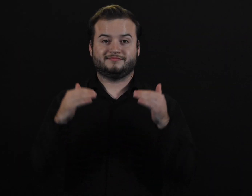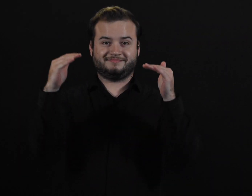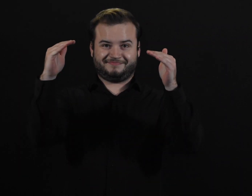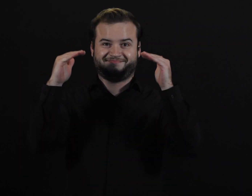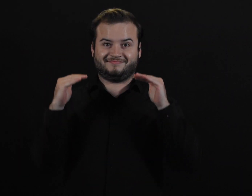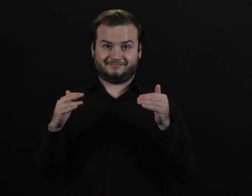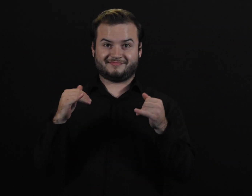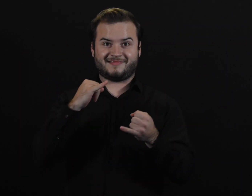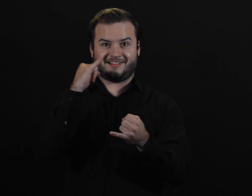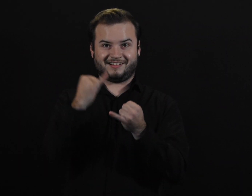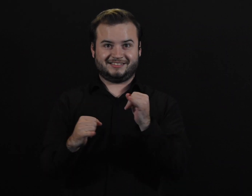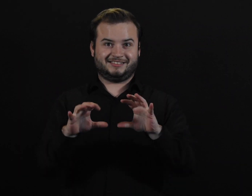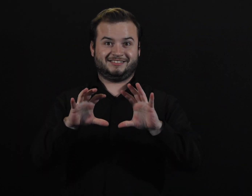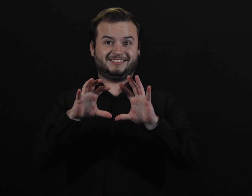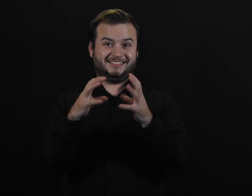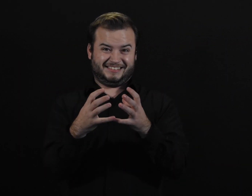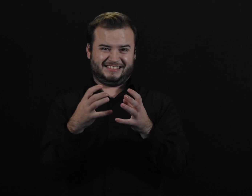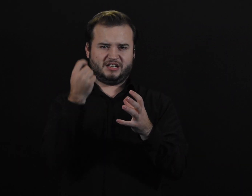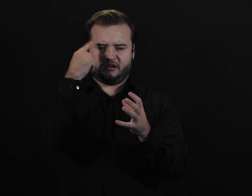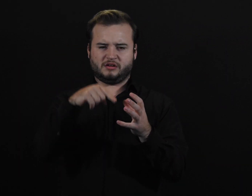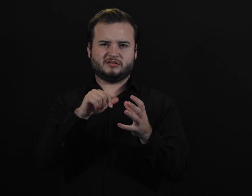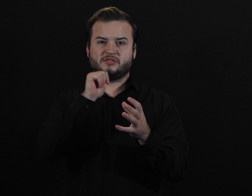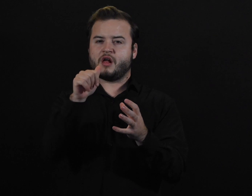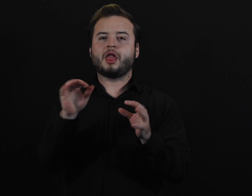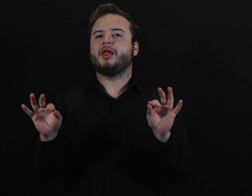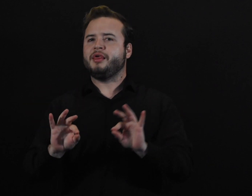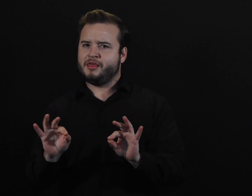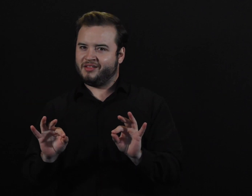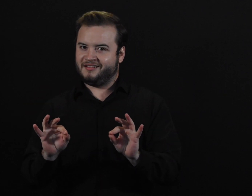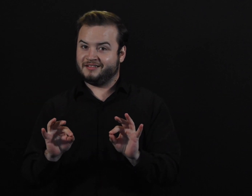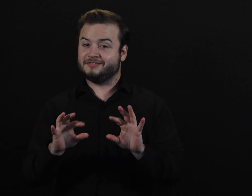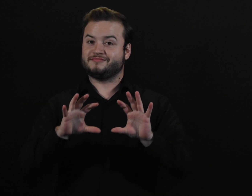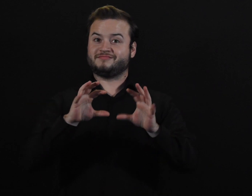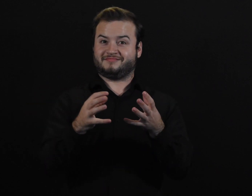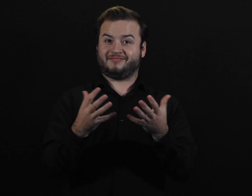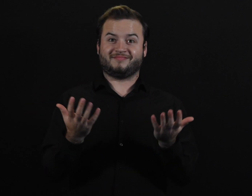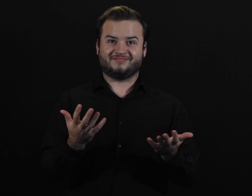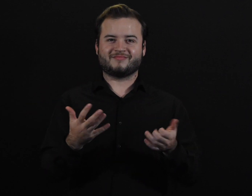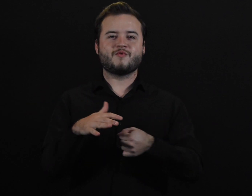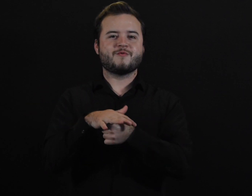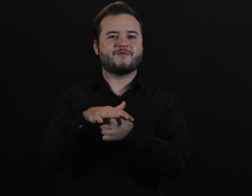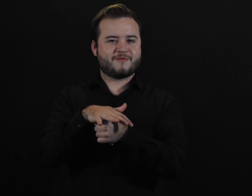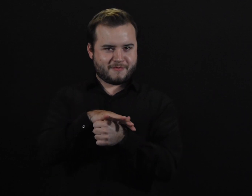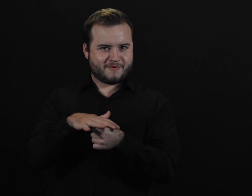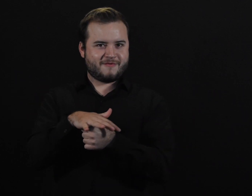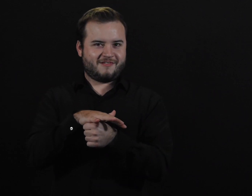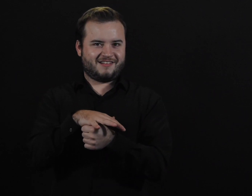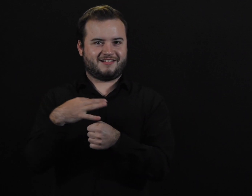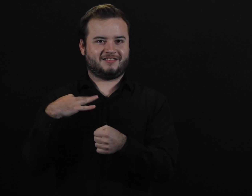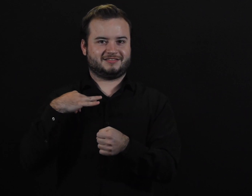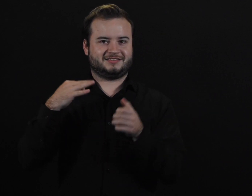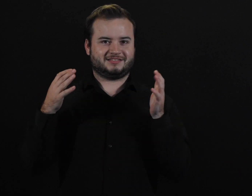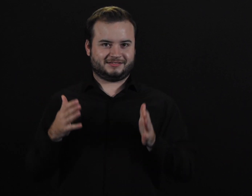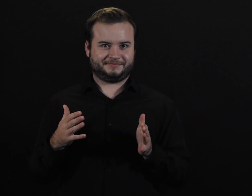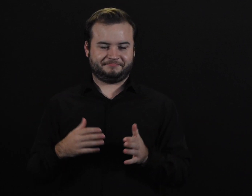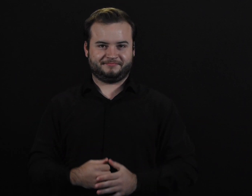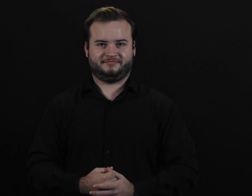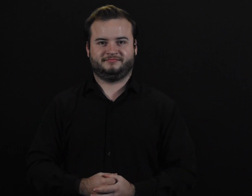Last but not least, we have the local Candidates.